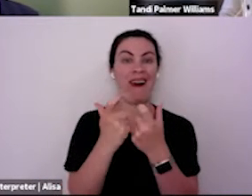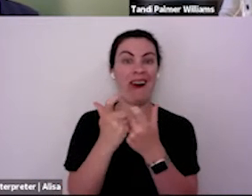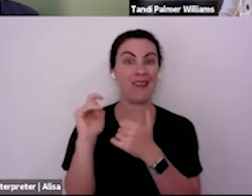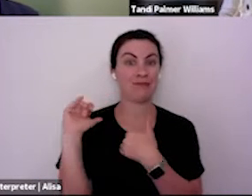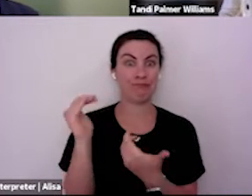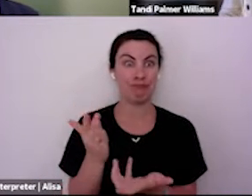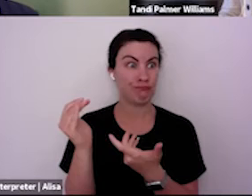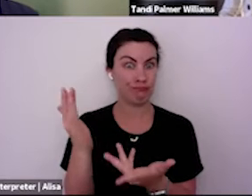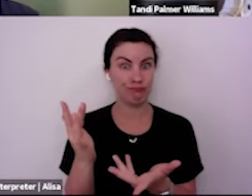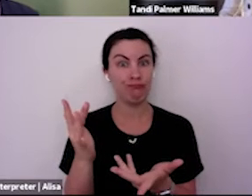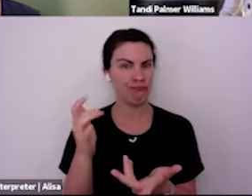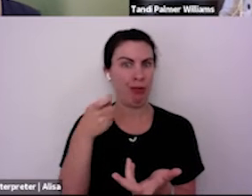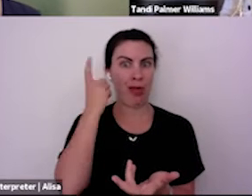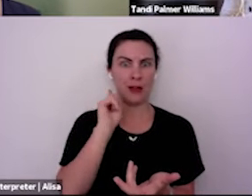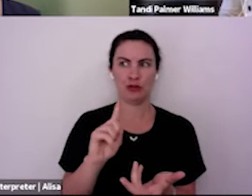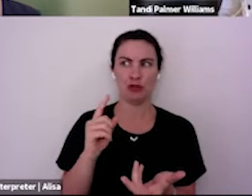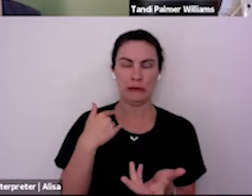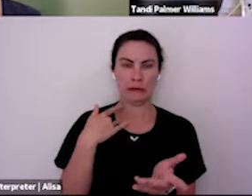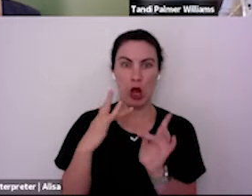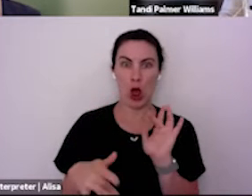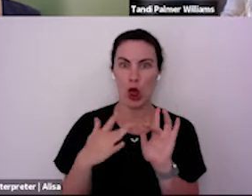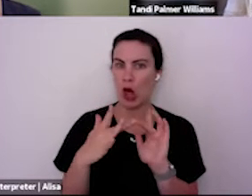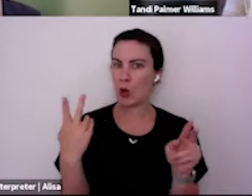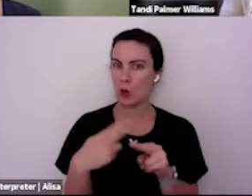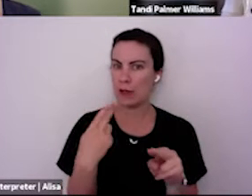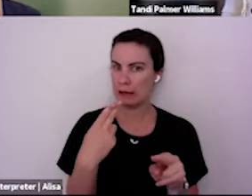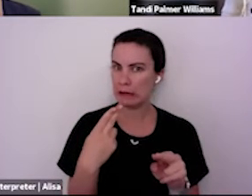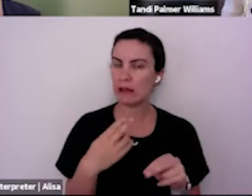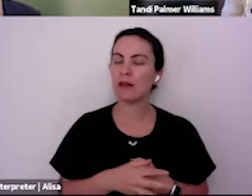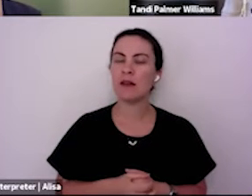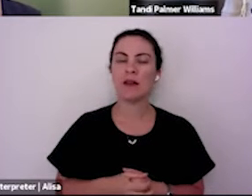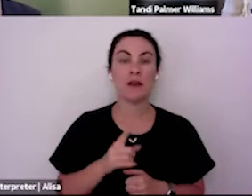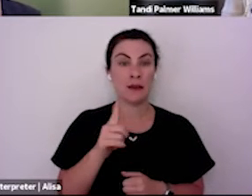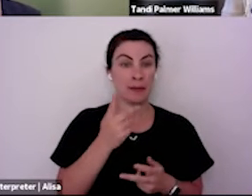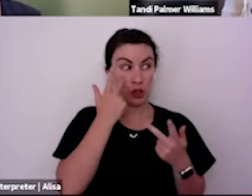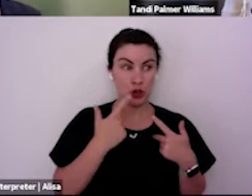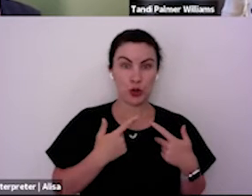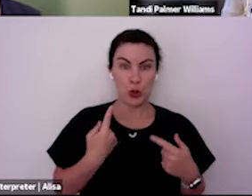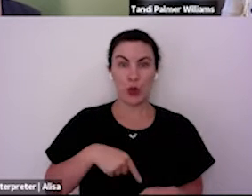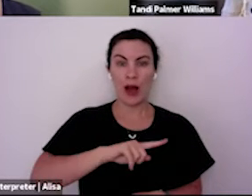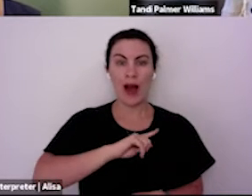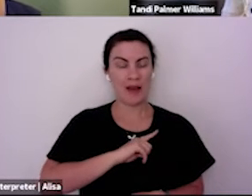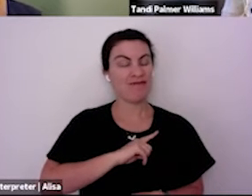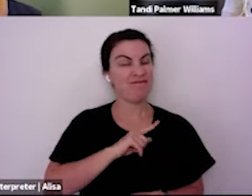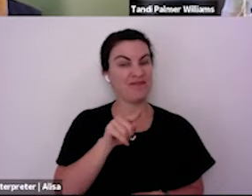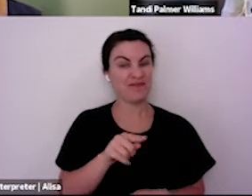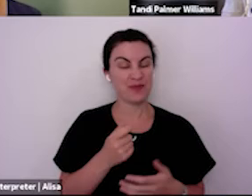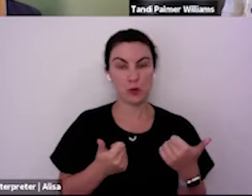What it really showed us is there's an opportunity to broach some of the access issues that participants